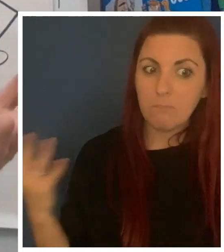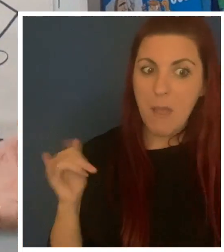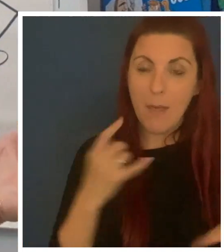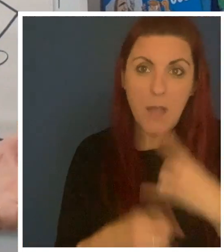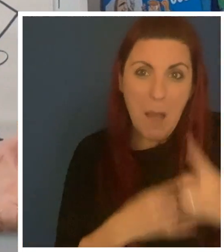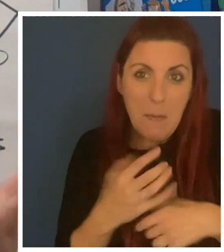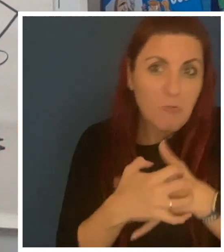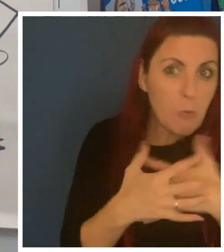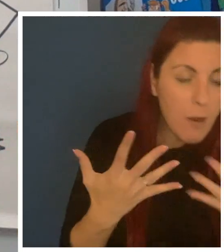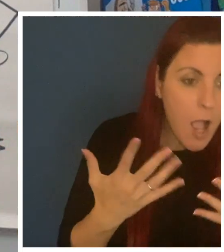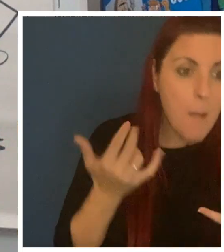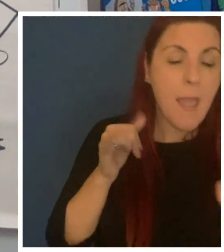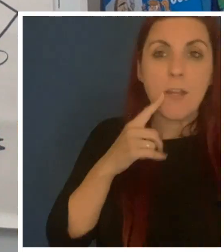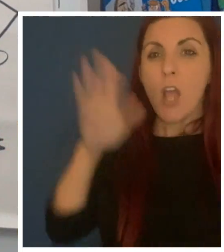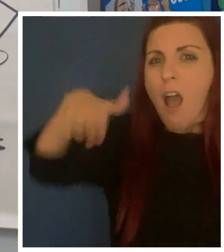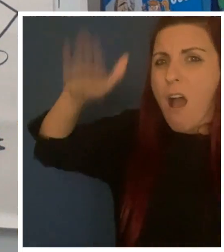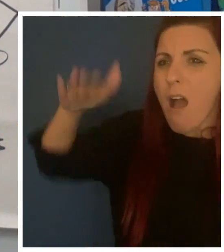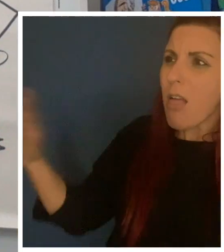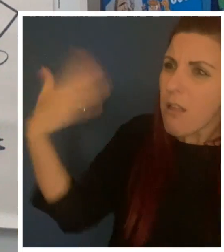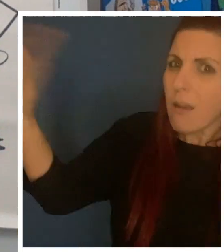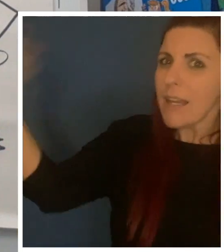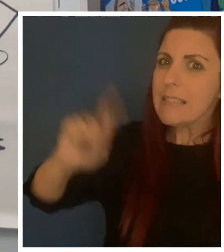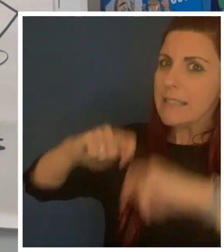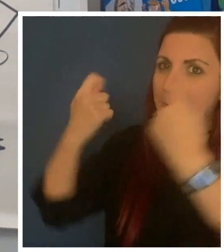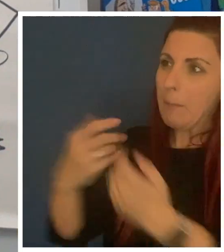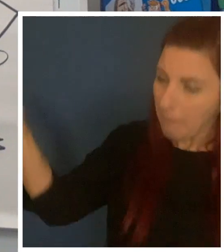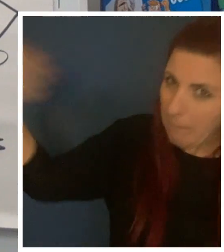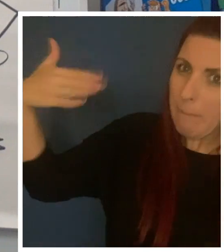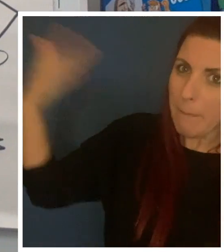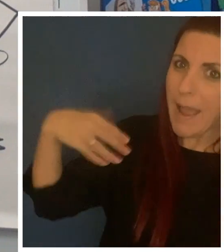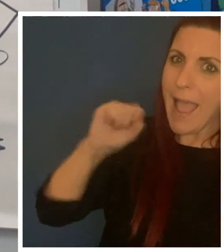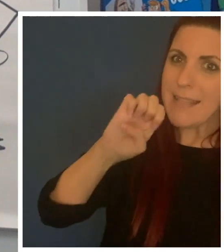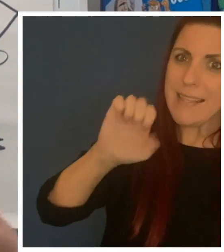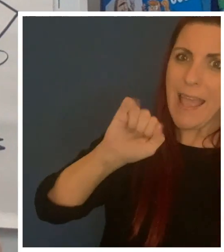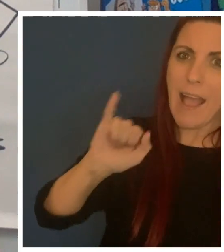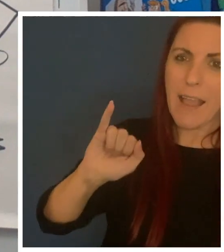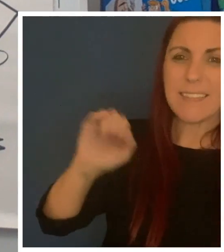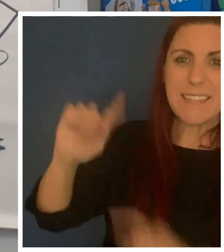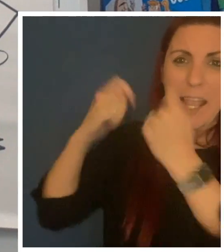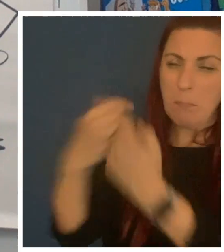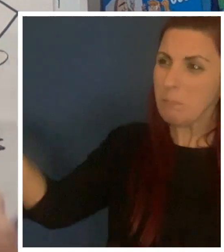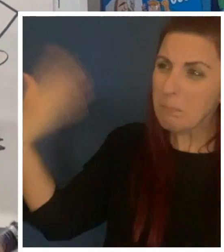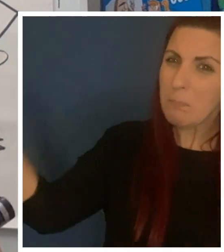Does she call for the rest of the SEAI team who will catch Guzzler in a big net